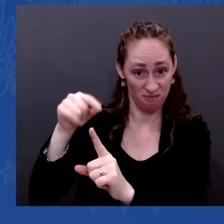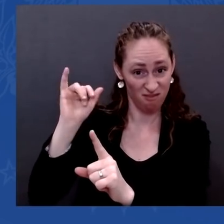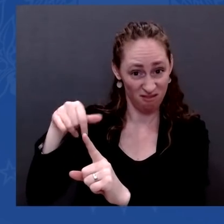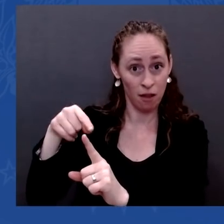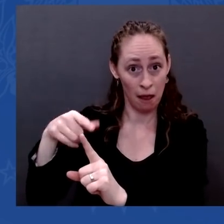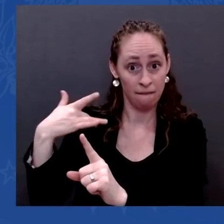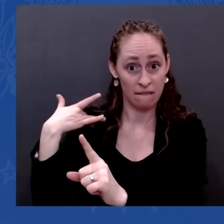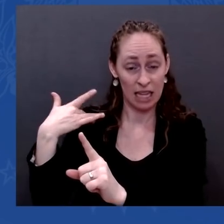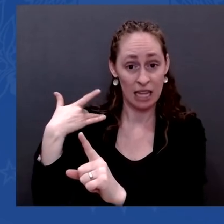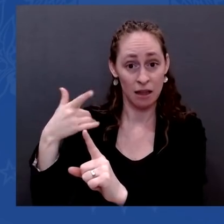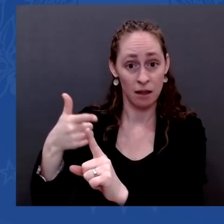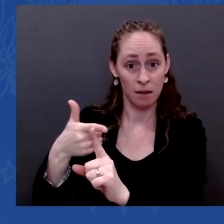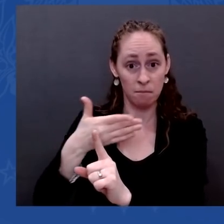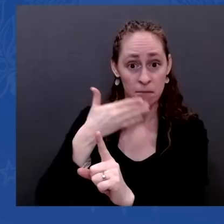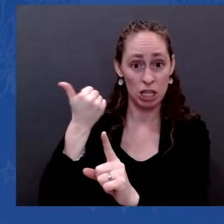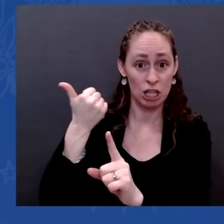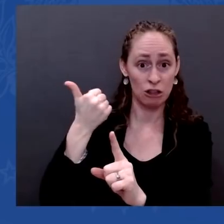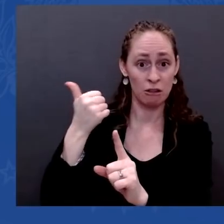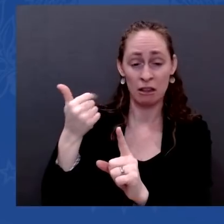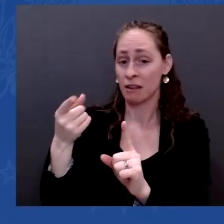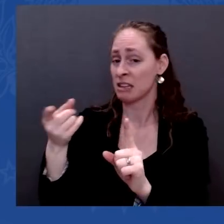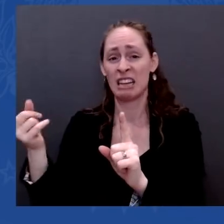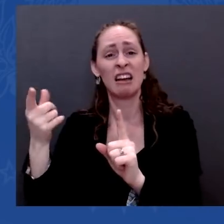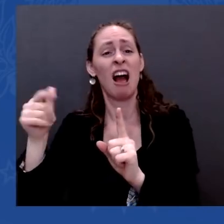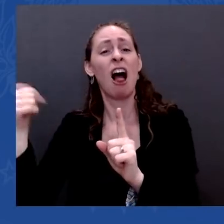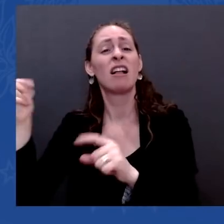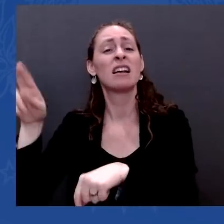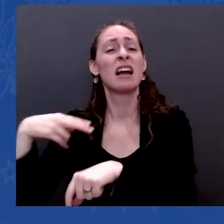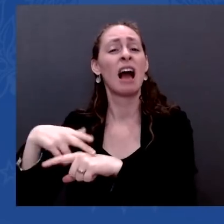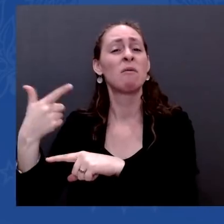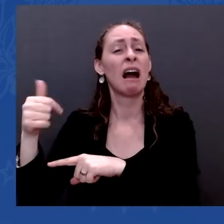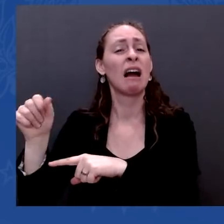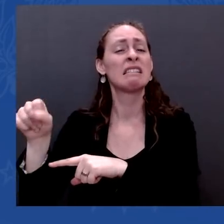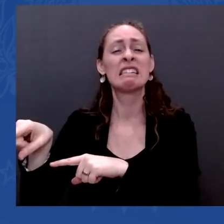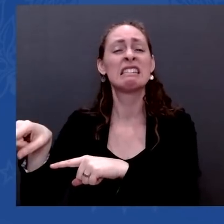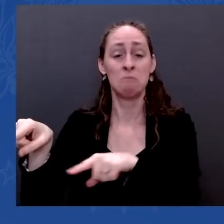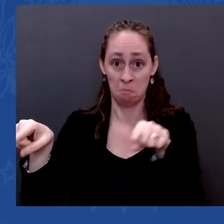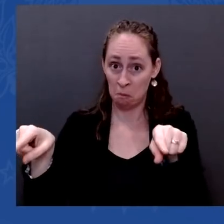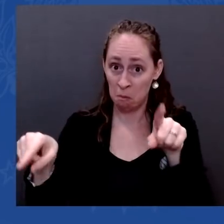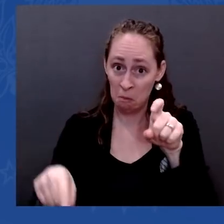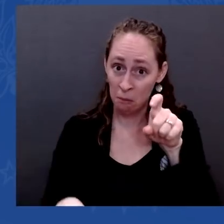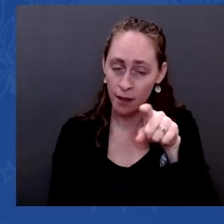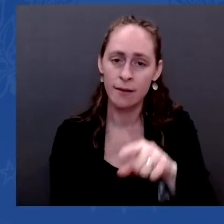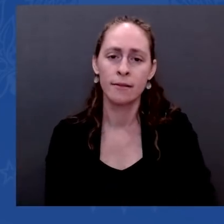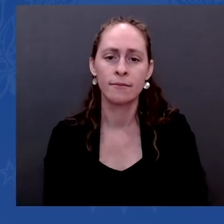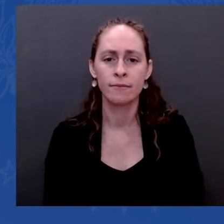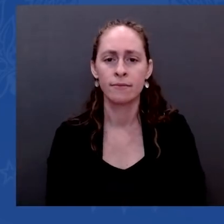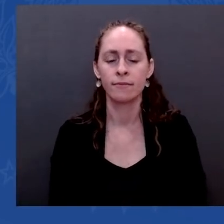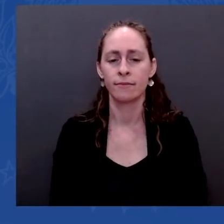to make up for lost gas -- LNG -- from Russia.